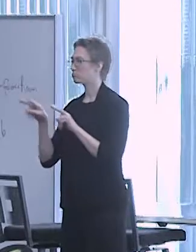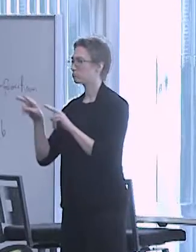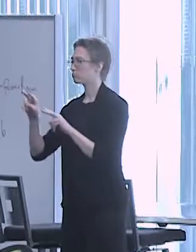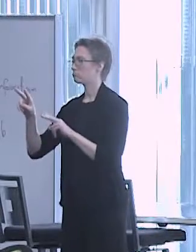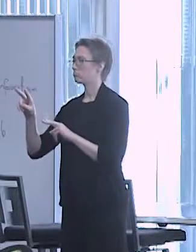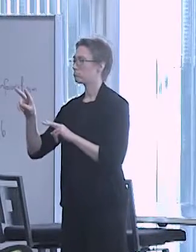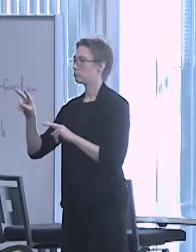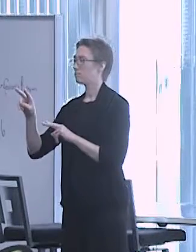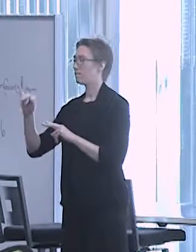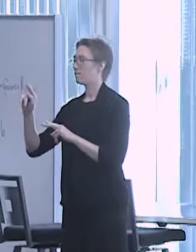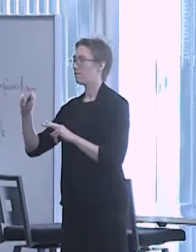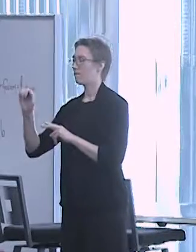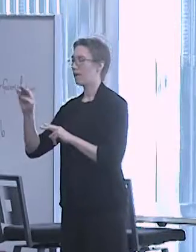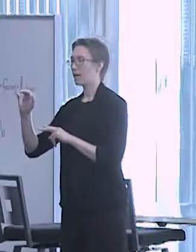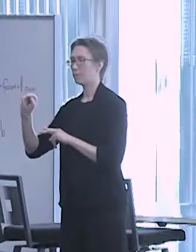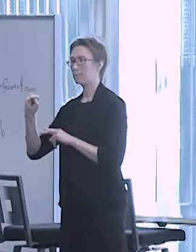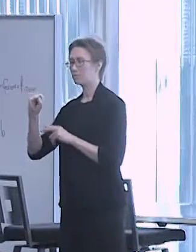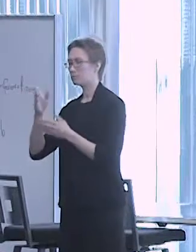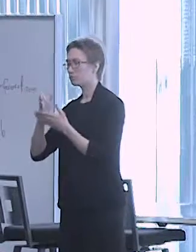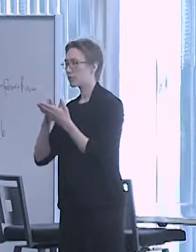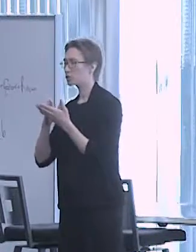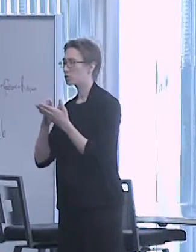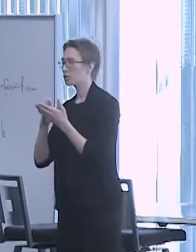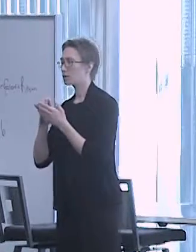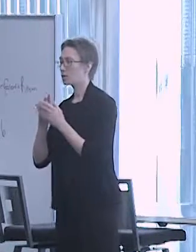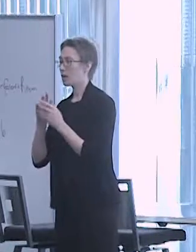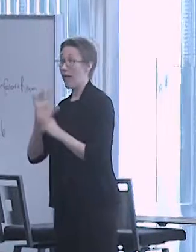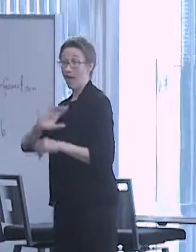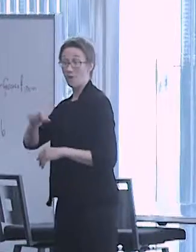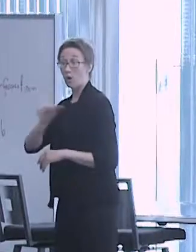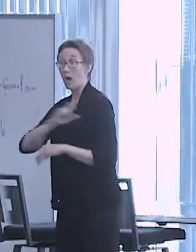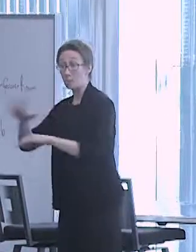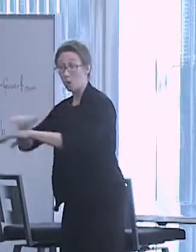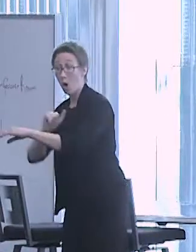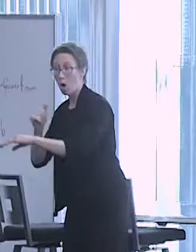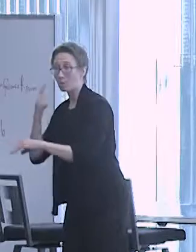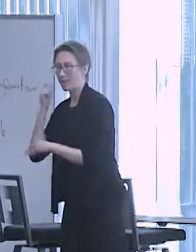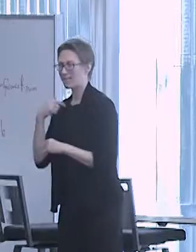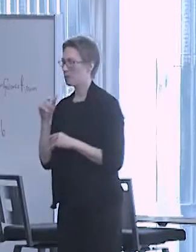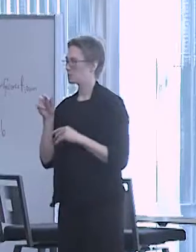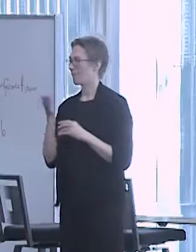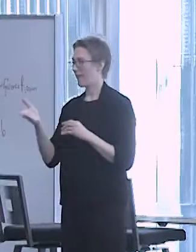to pick up a prescription. There is a deepset, toxic cultural mythology